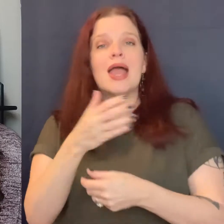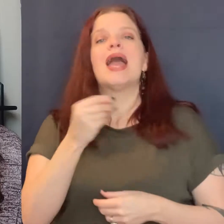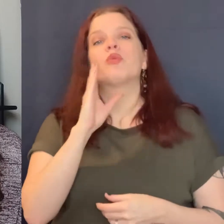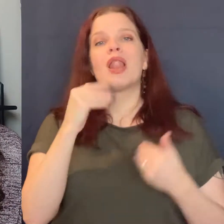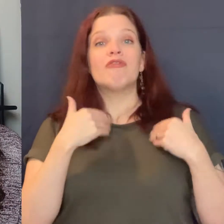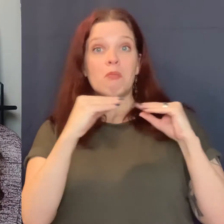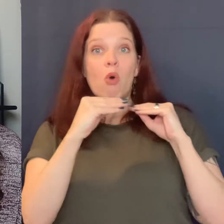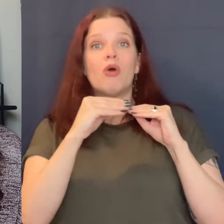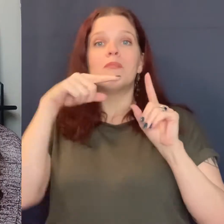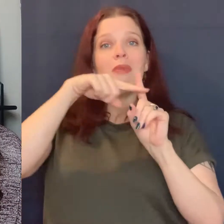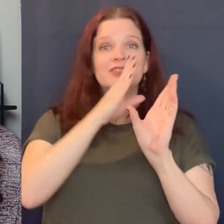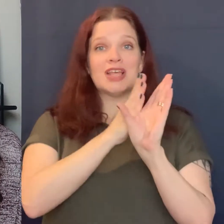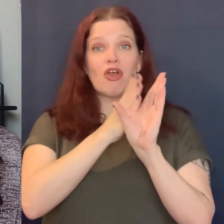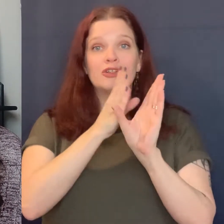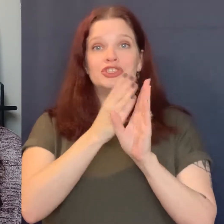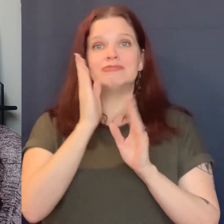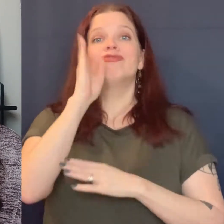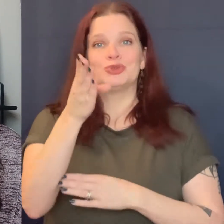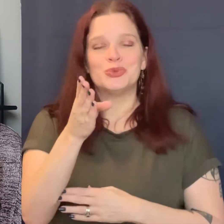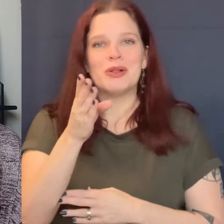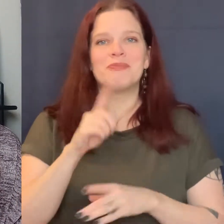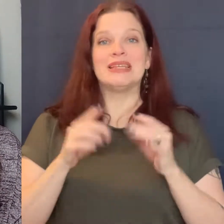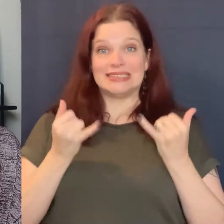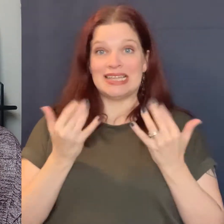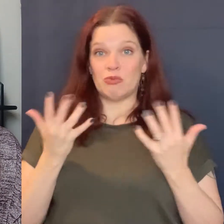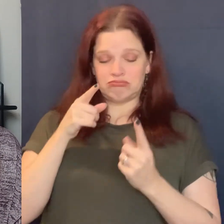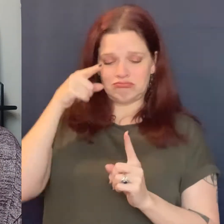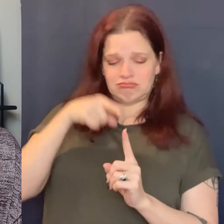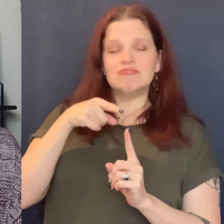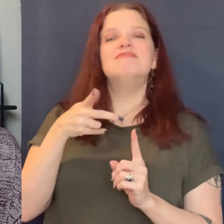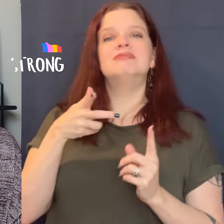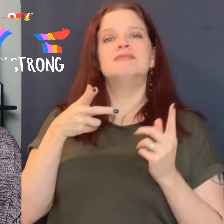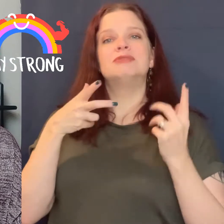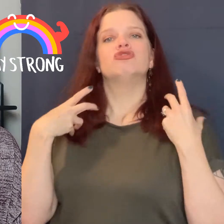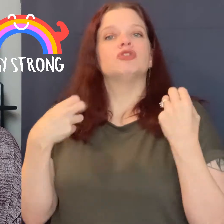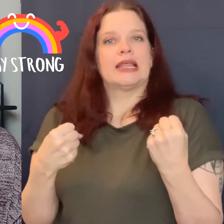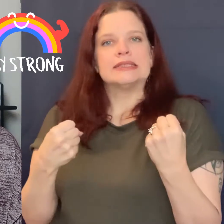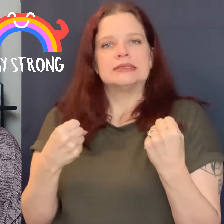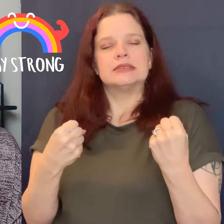upcoming positive psychology techniques to share with you. But today we're talking specifically about strengths, which is just one